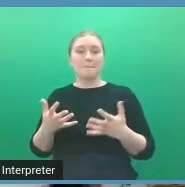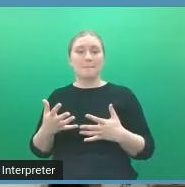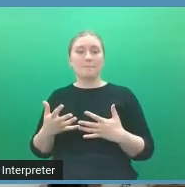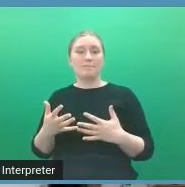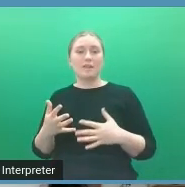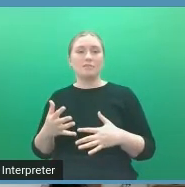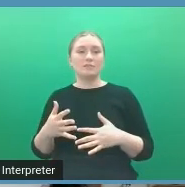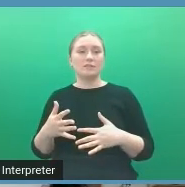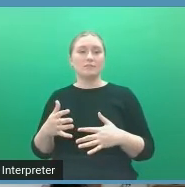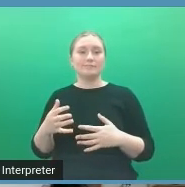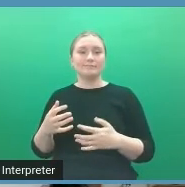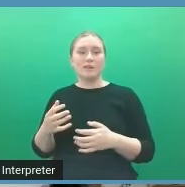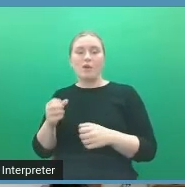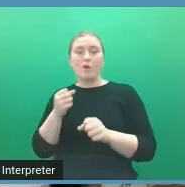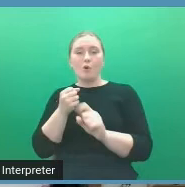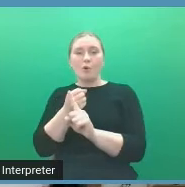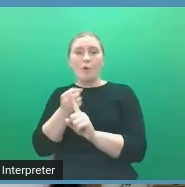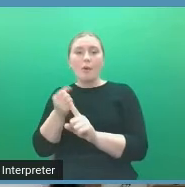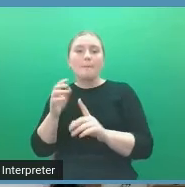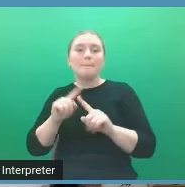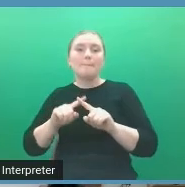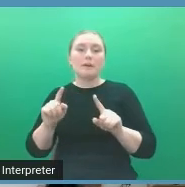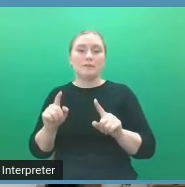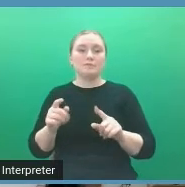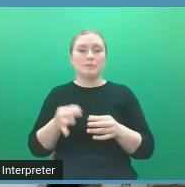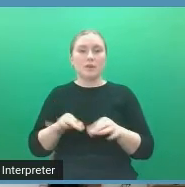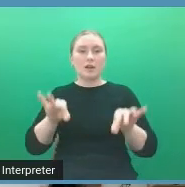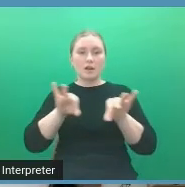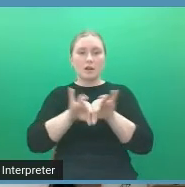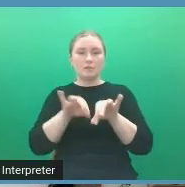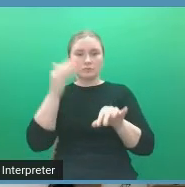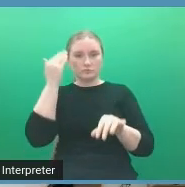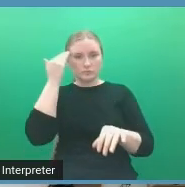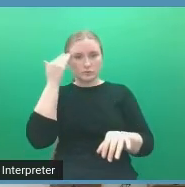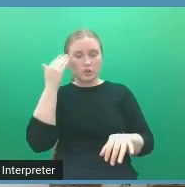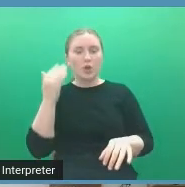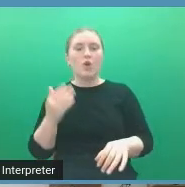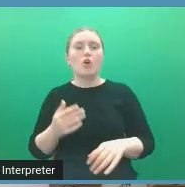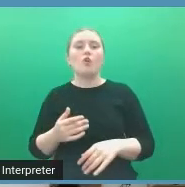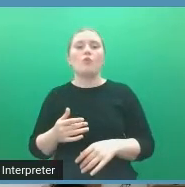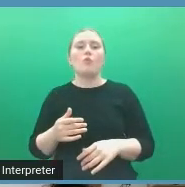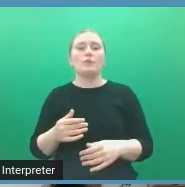as these learning objects and tactile objects for enhancing accessibility. Corey, back over to you.